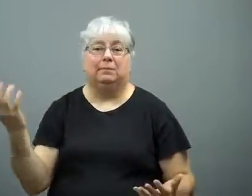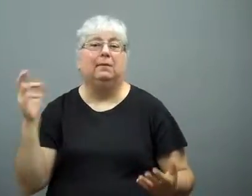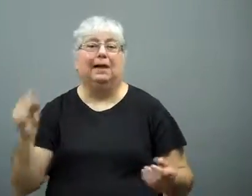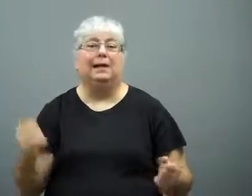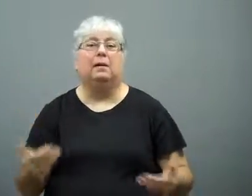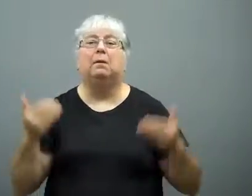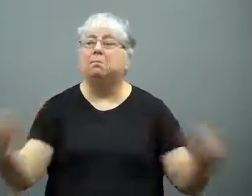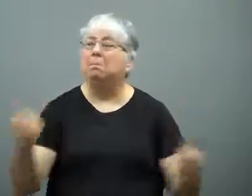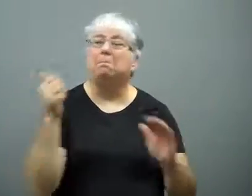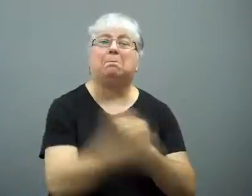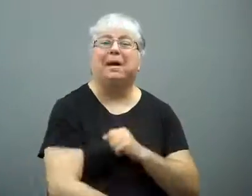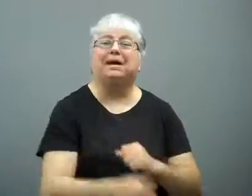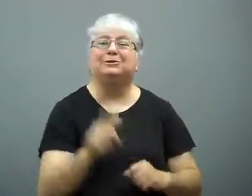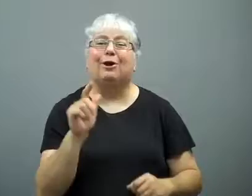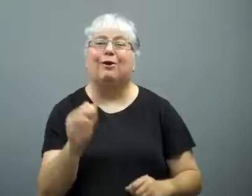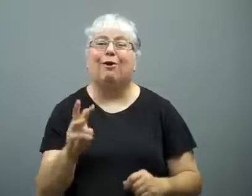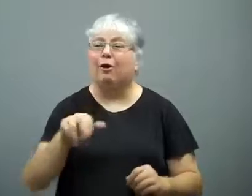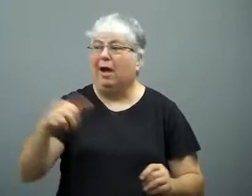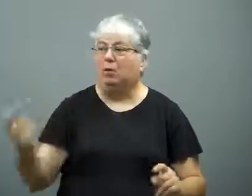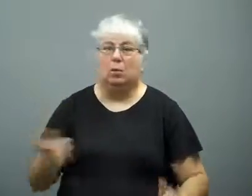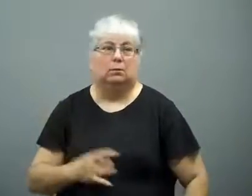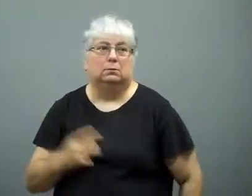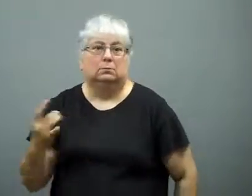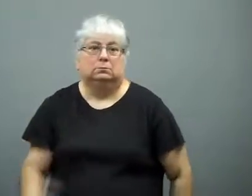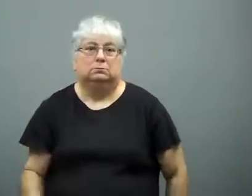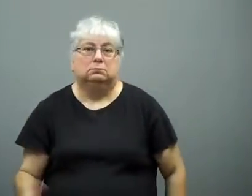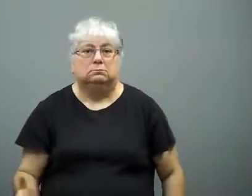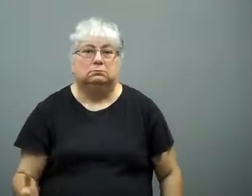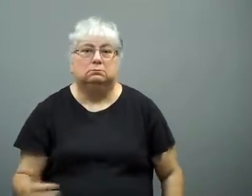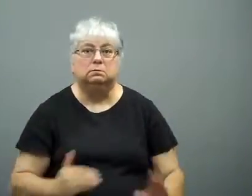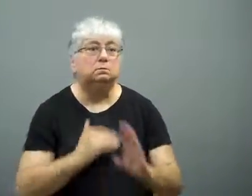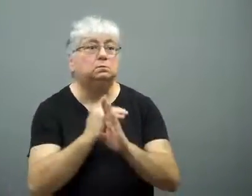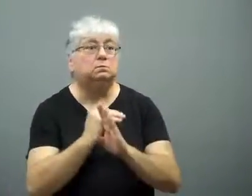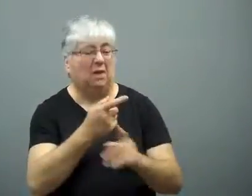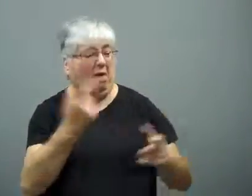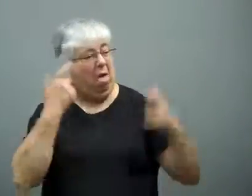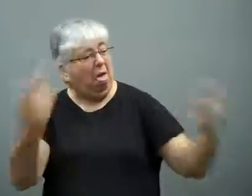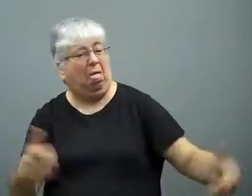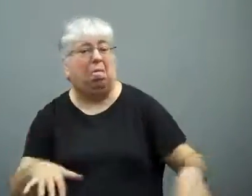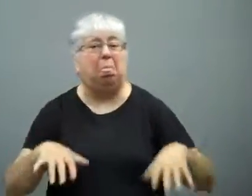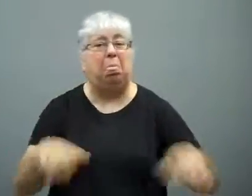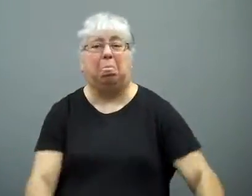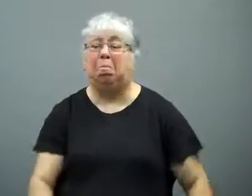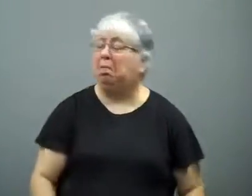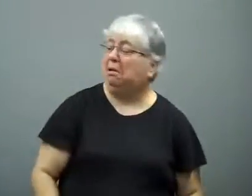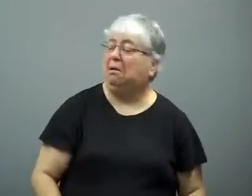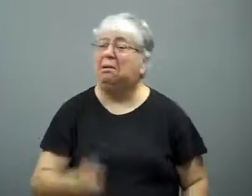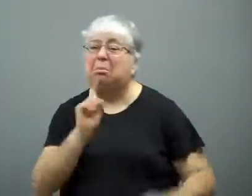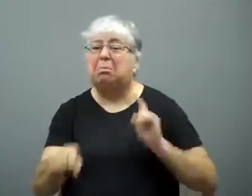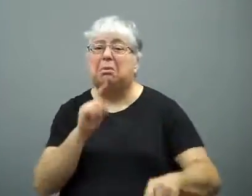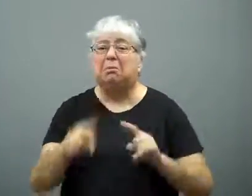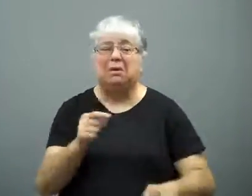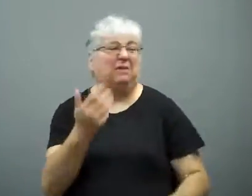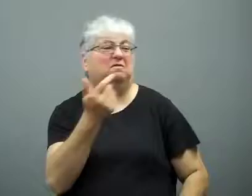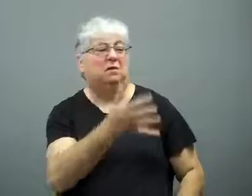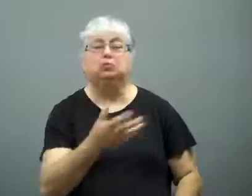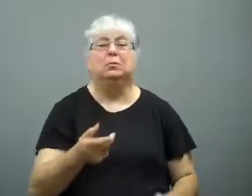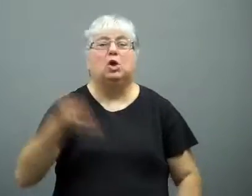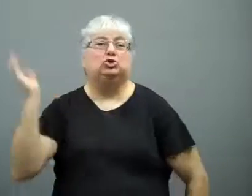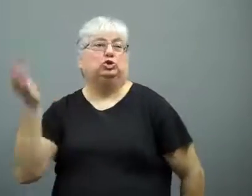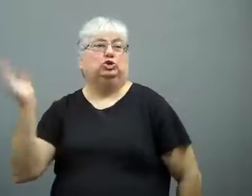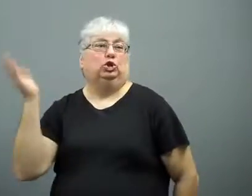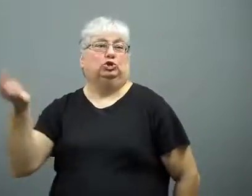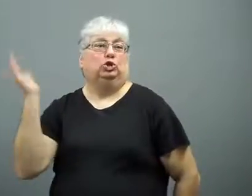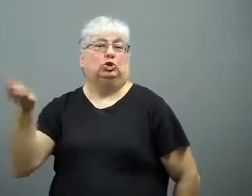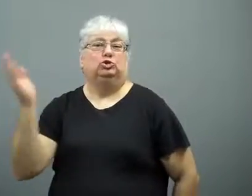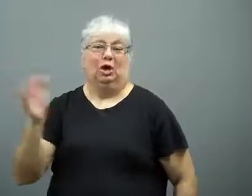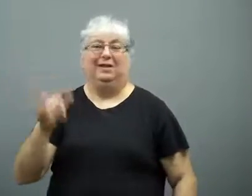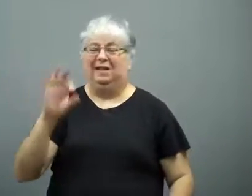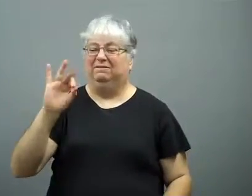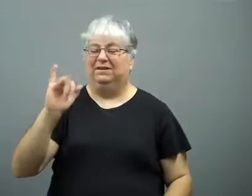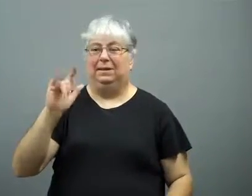The majority can easily pass bills into law, while the other party doesn't like it.